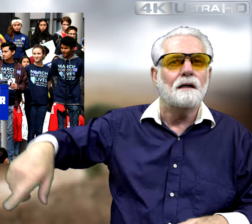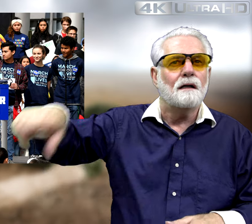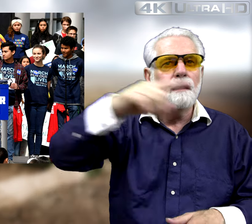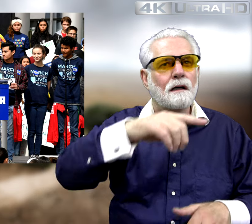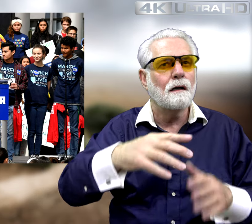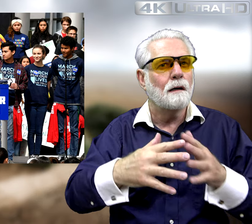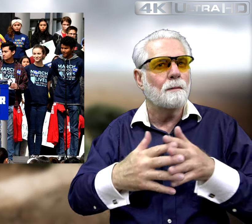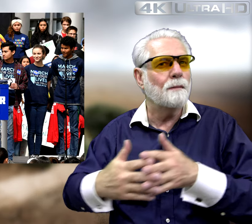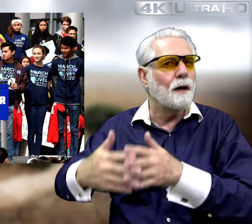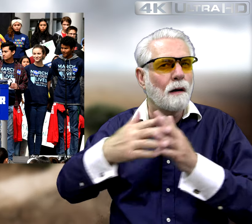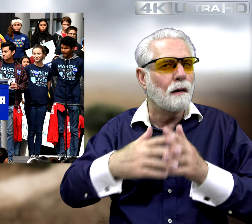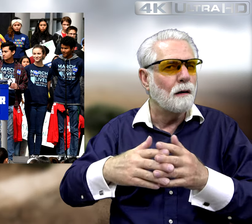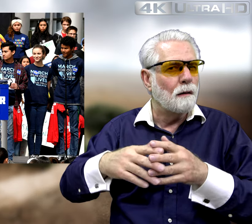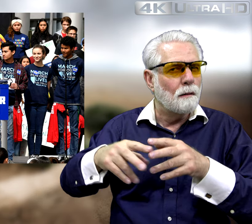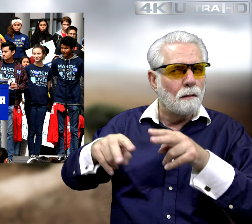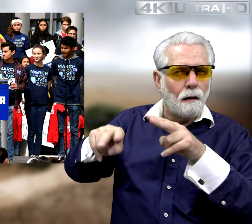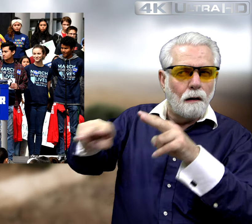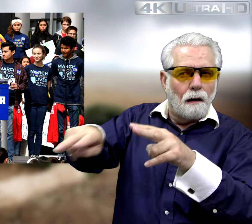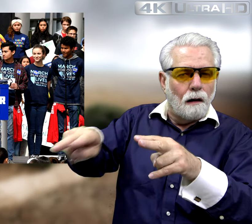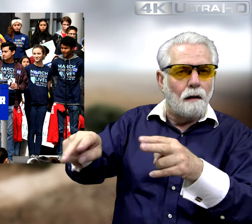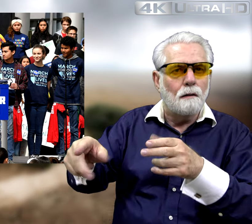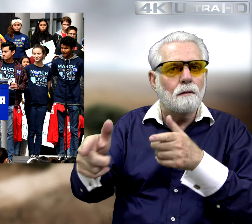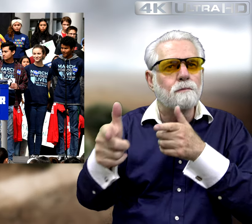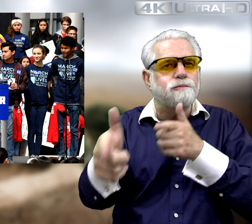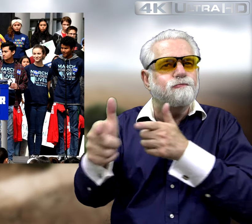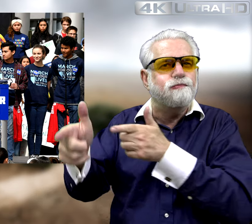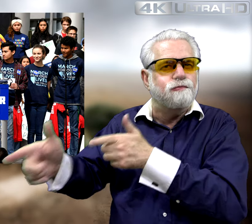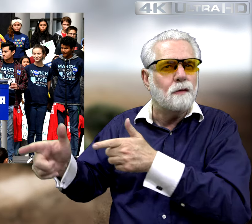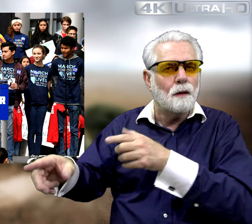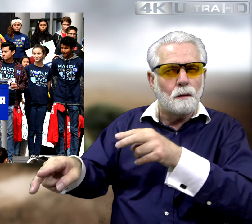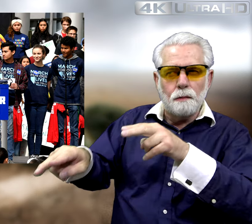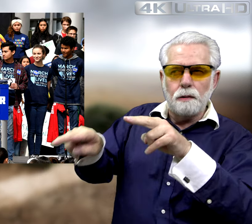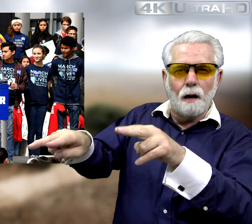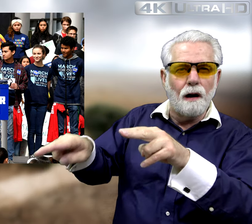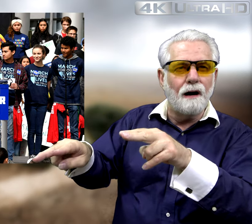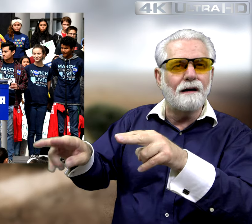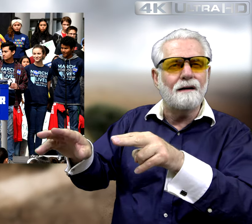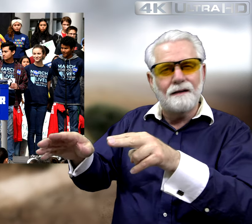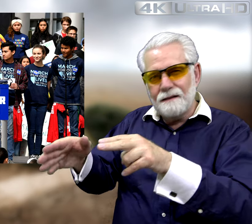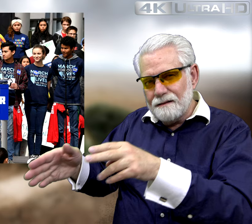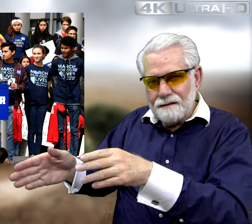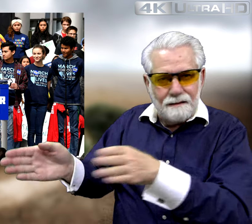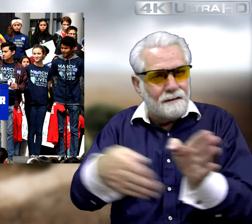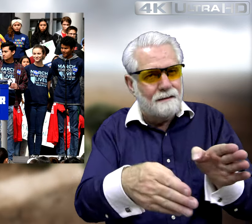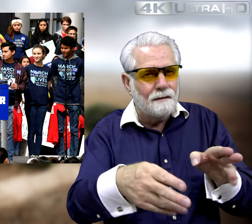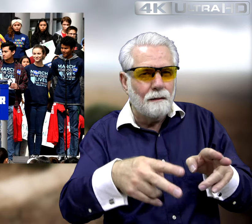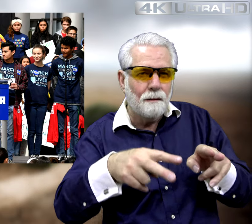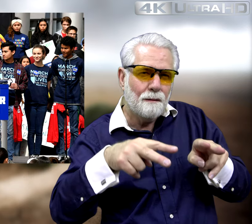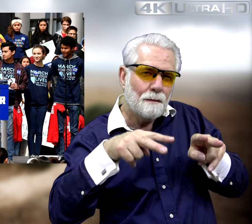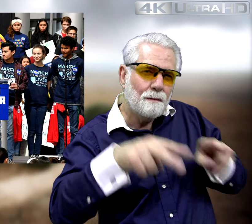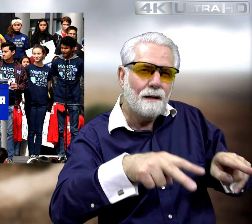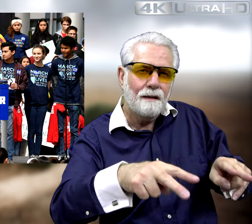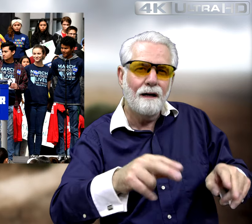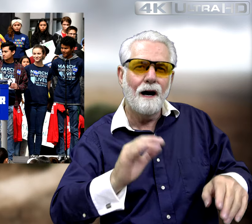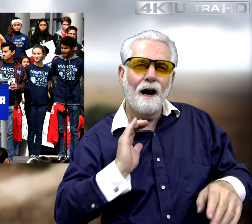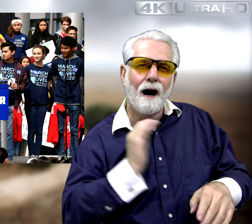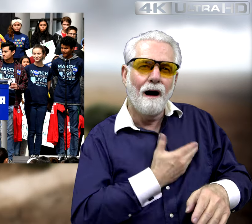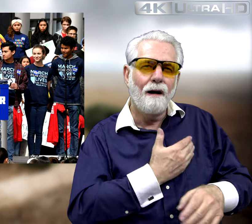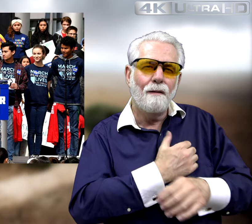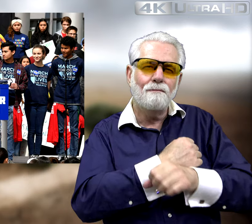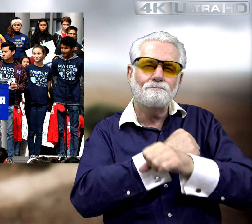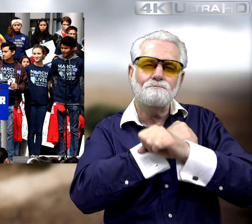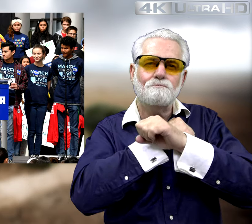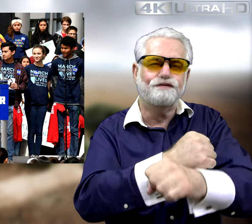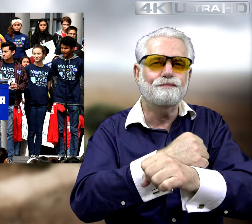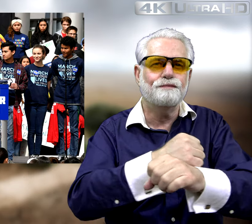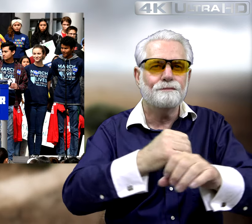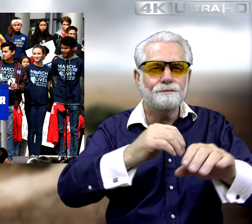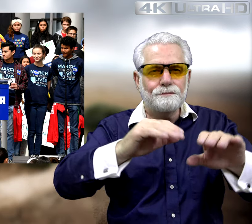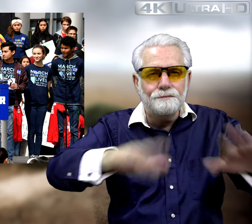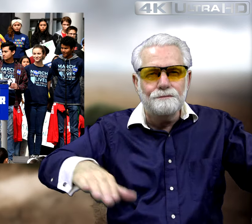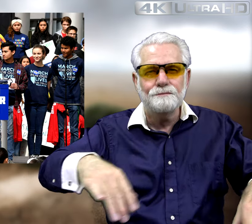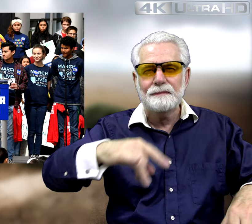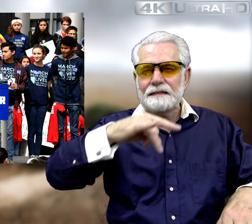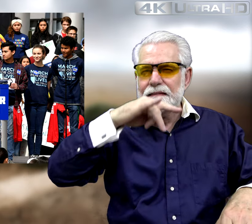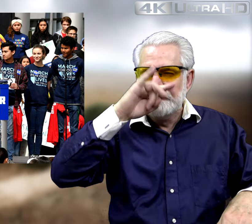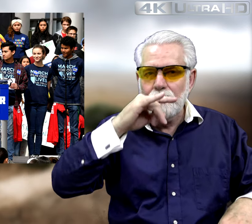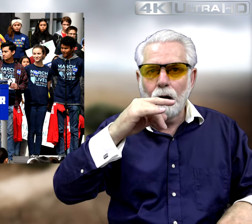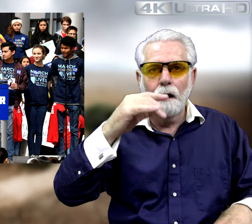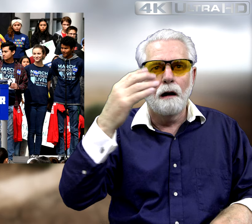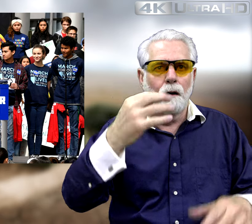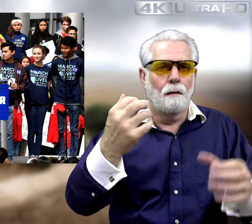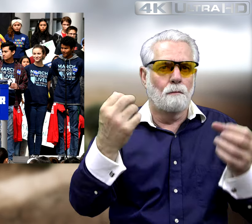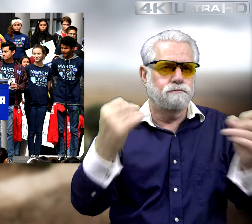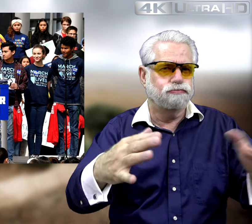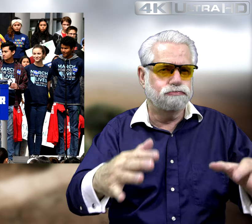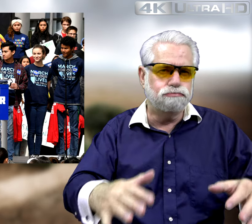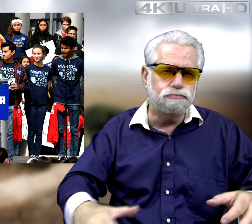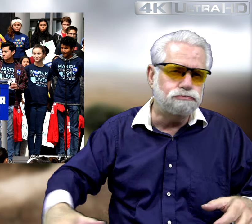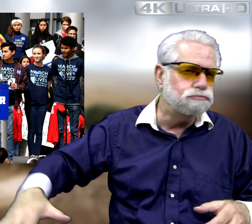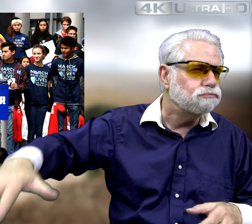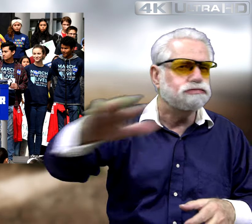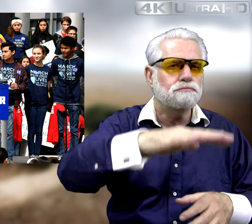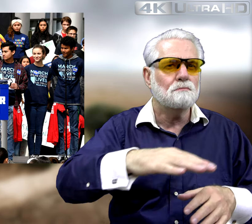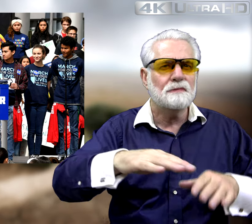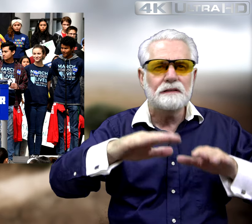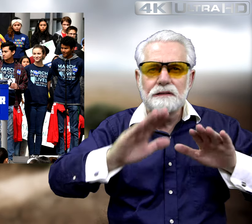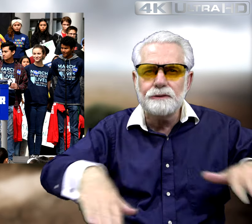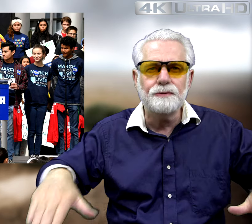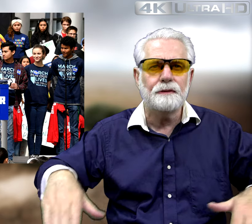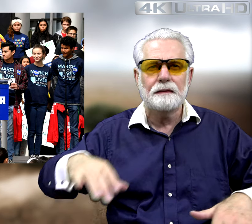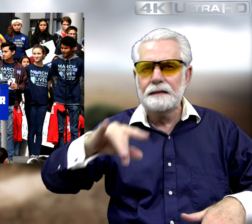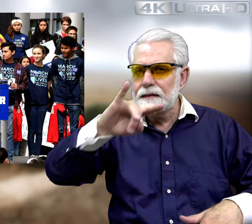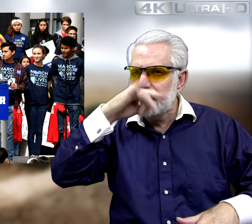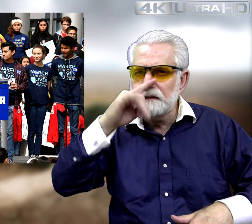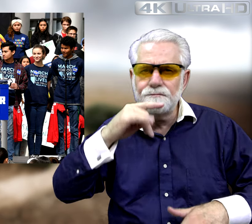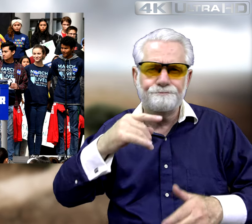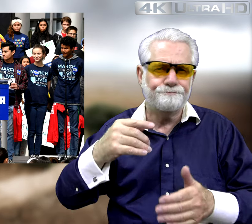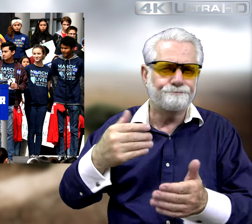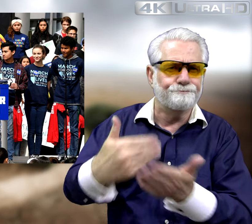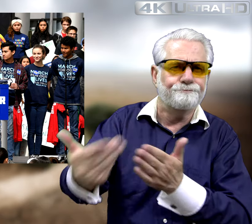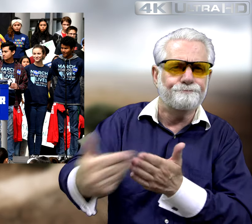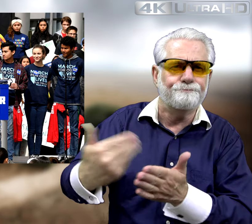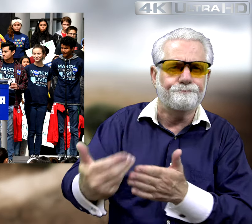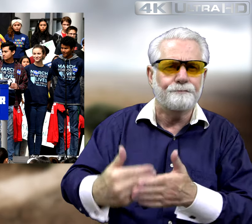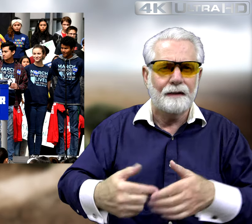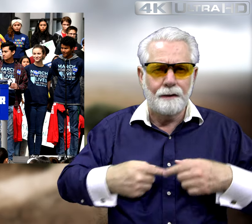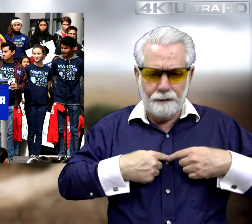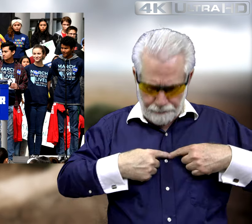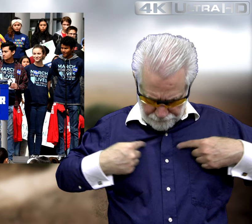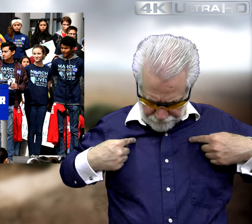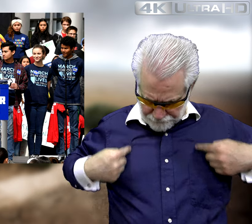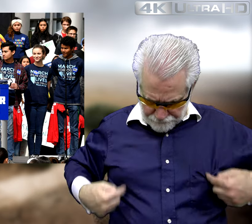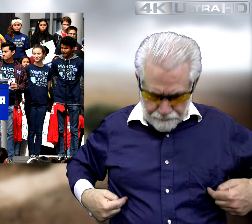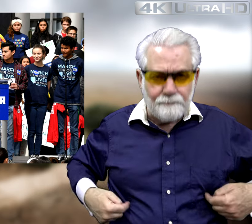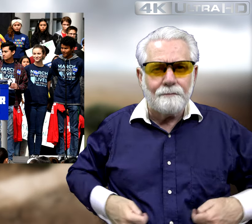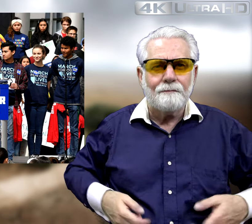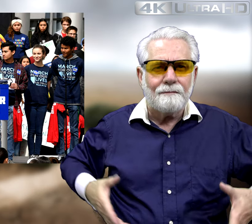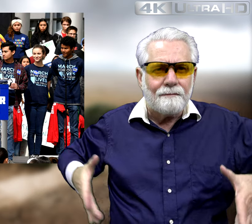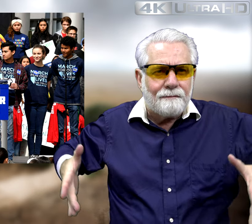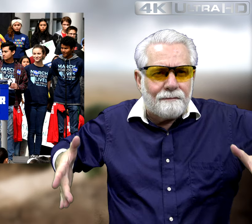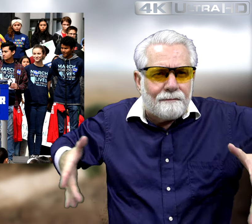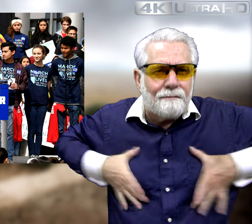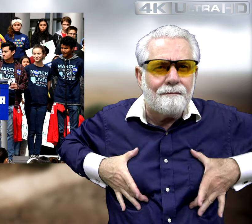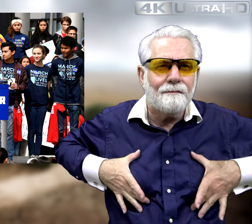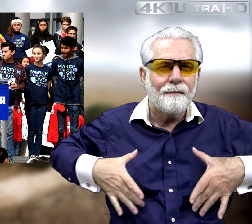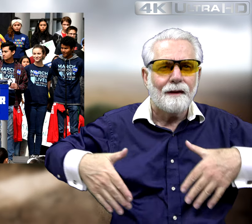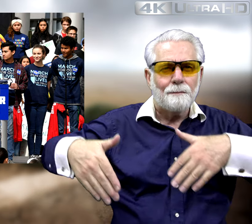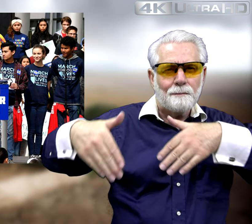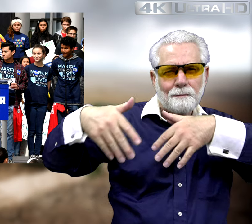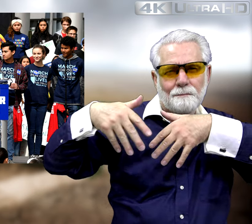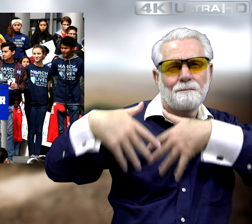All over people have been watching shootings. Instead we need to watch how we protect our children or our kids. Wow many people, children, or kids have bought these shirts